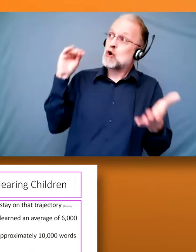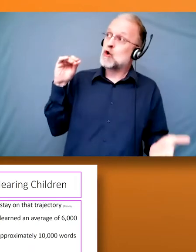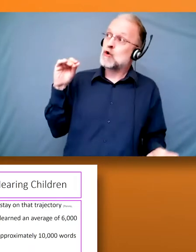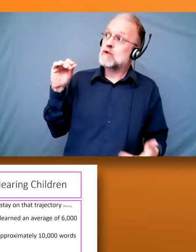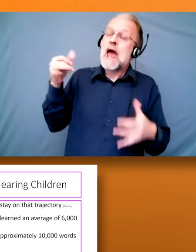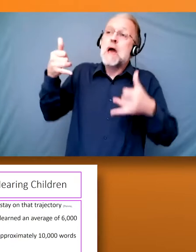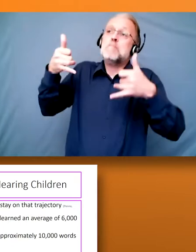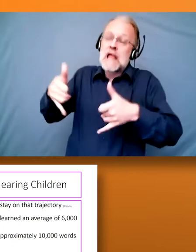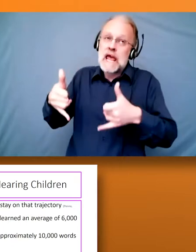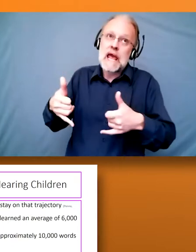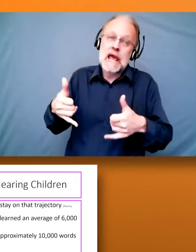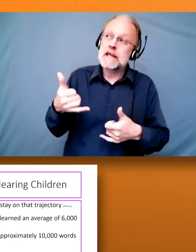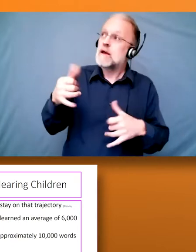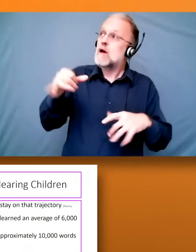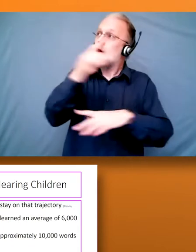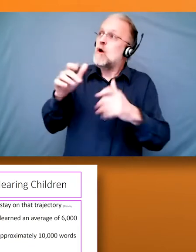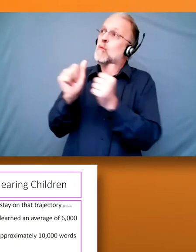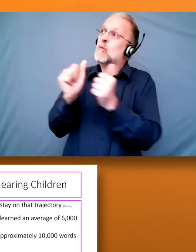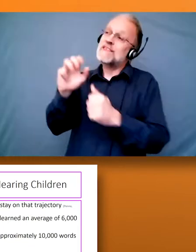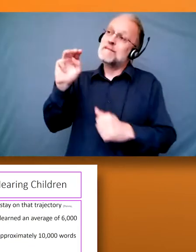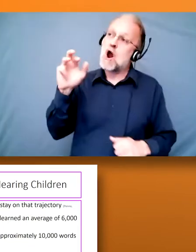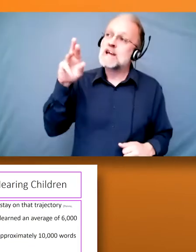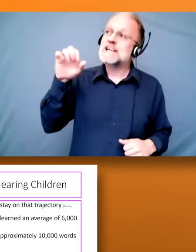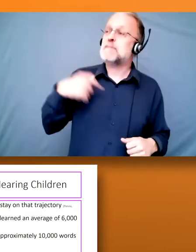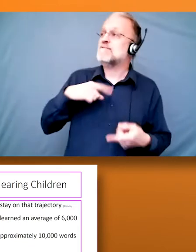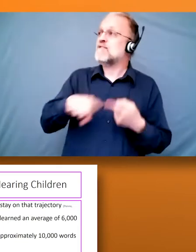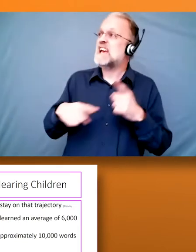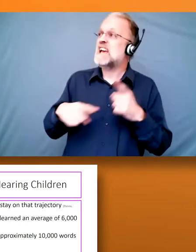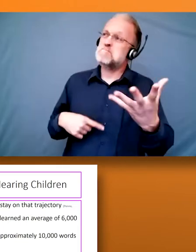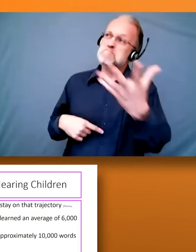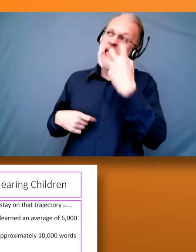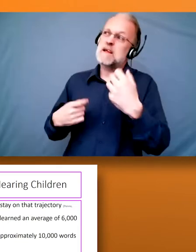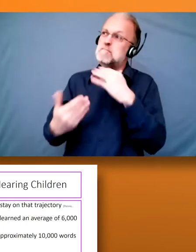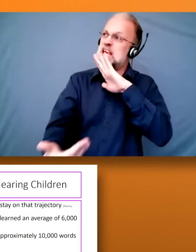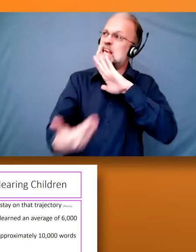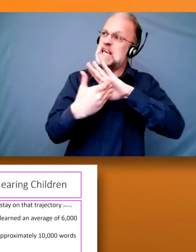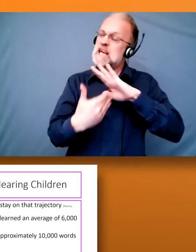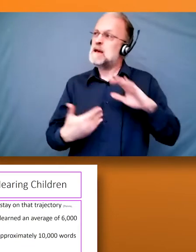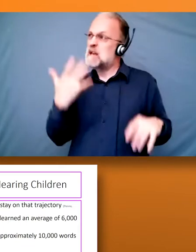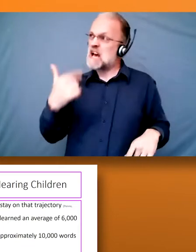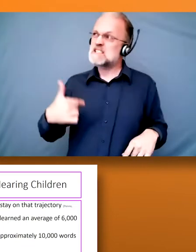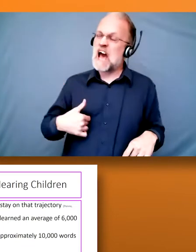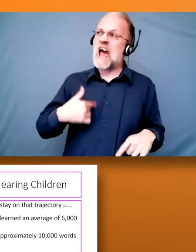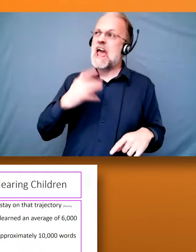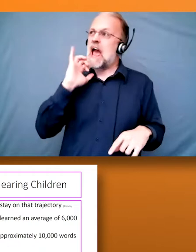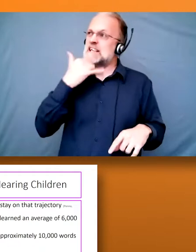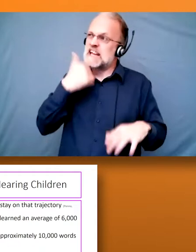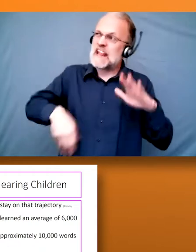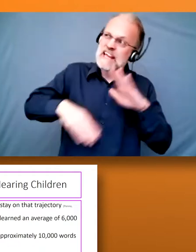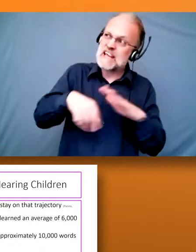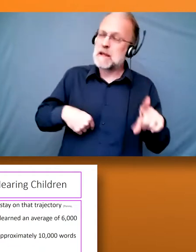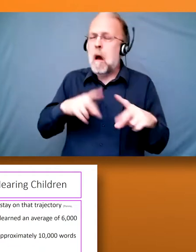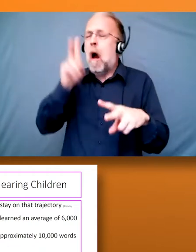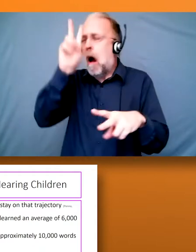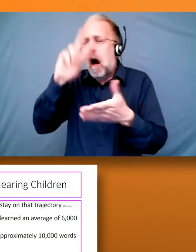"I played on the playground with Marcus. "And he got mad at me because I accidentally kicked him.